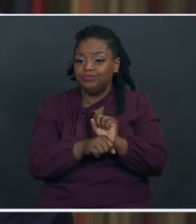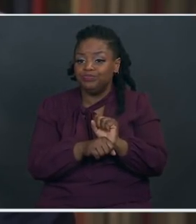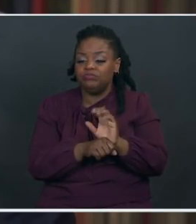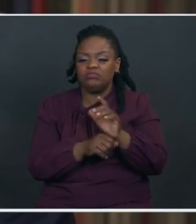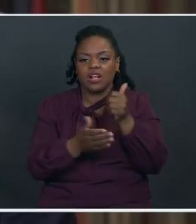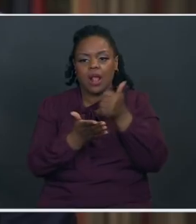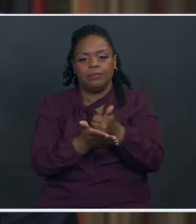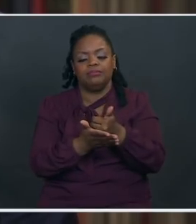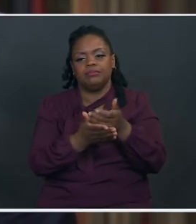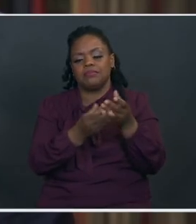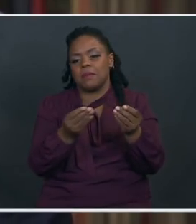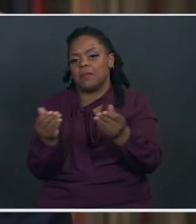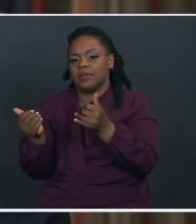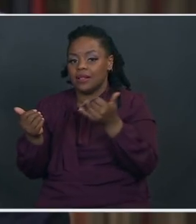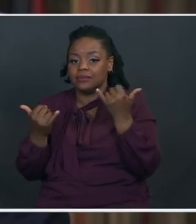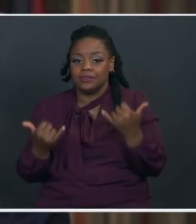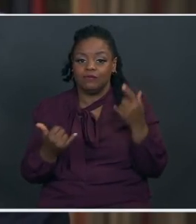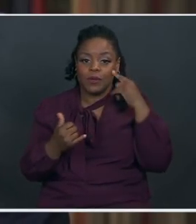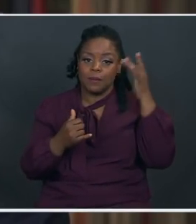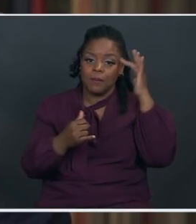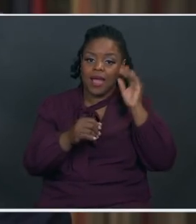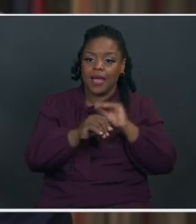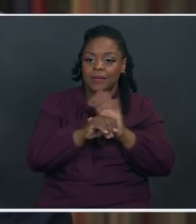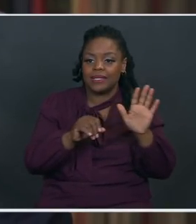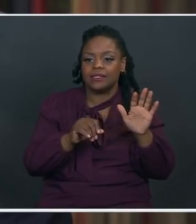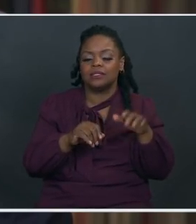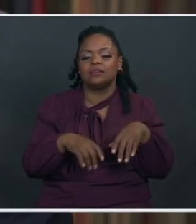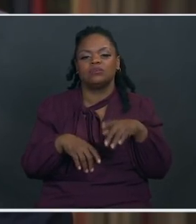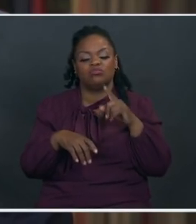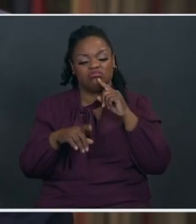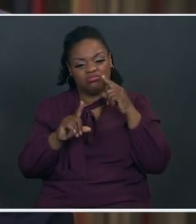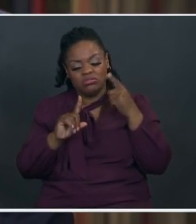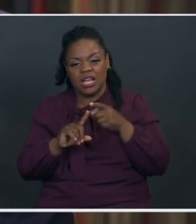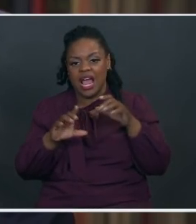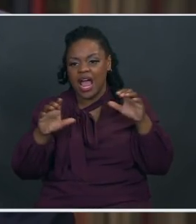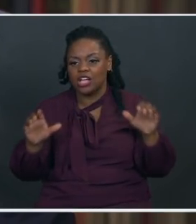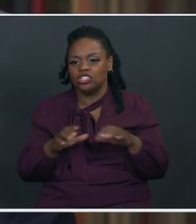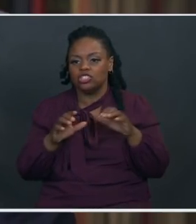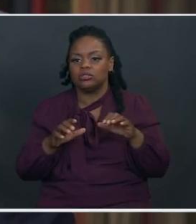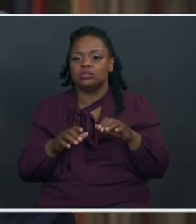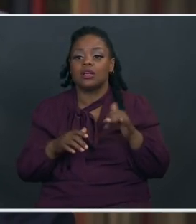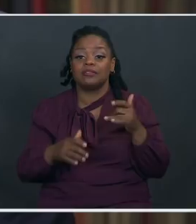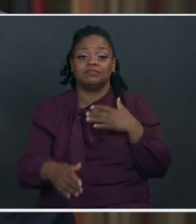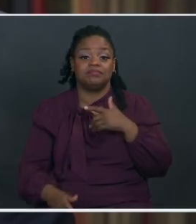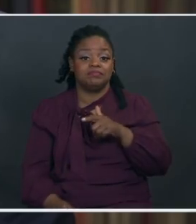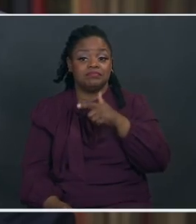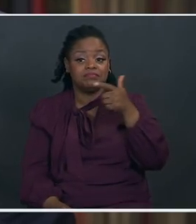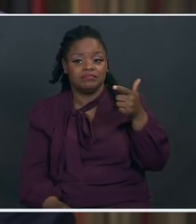So, we need immediate action. With that, I'm going to pass it back so that we can take some of your questions.